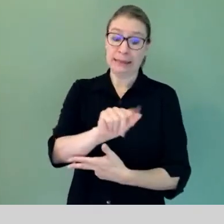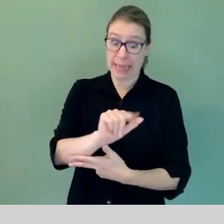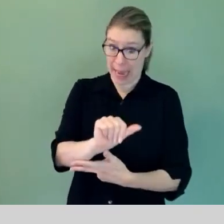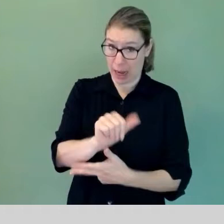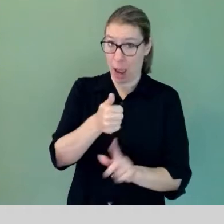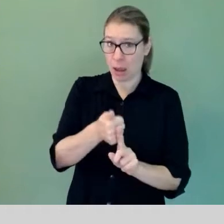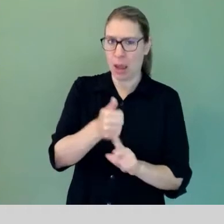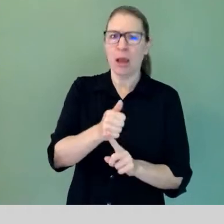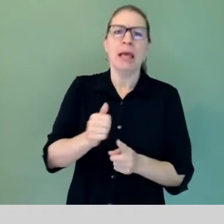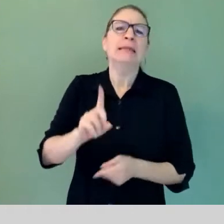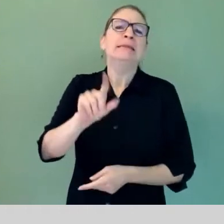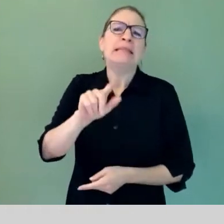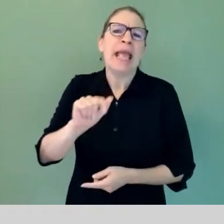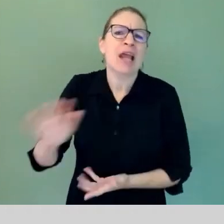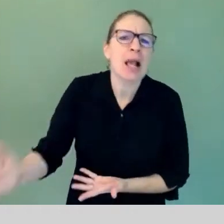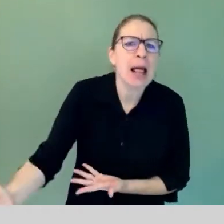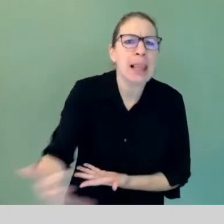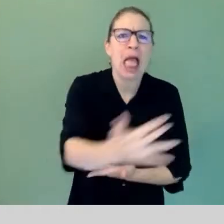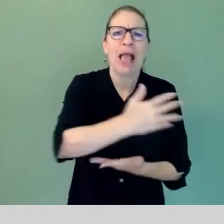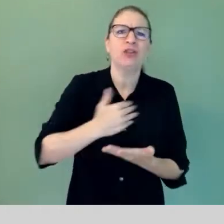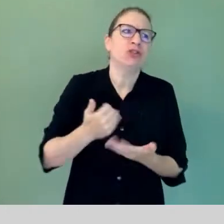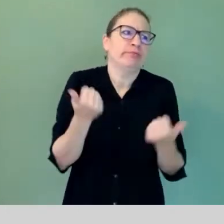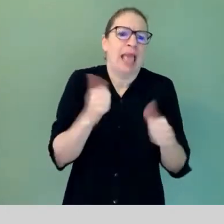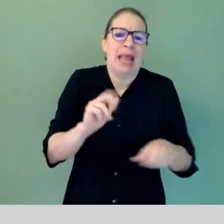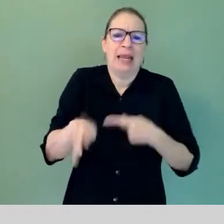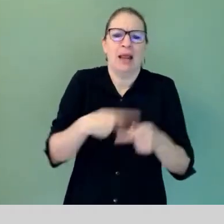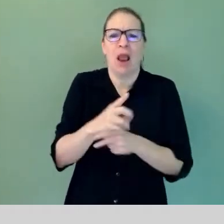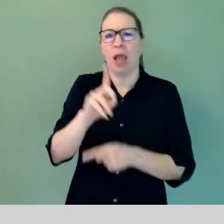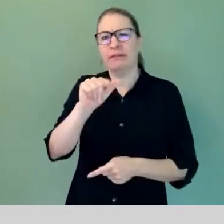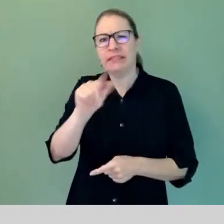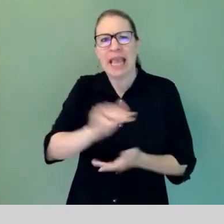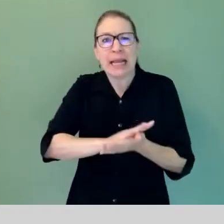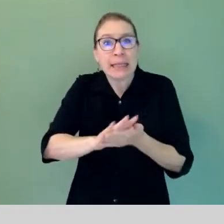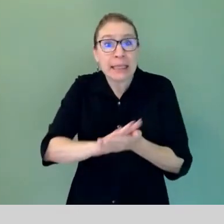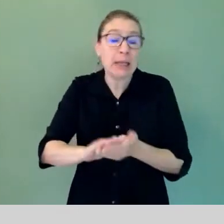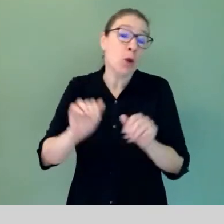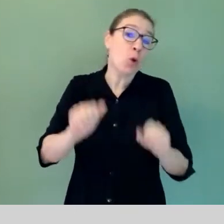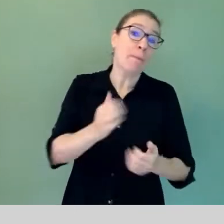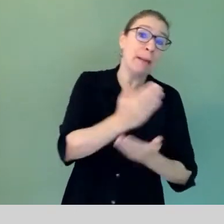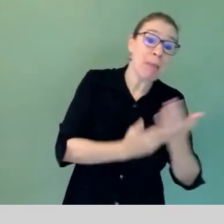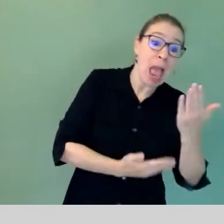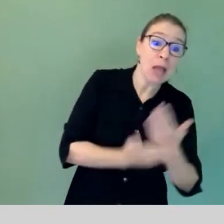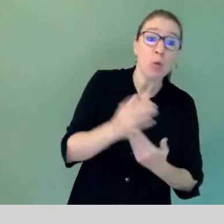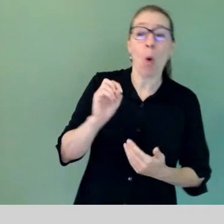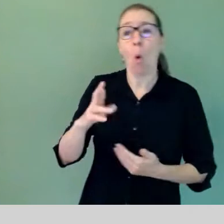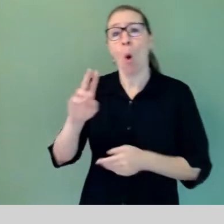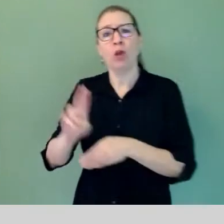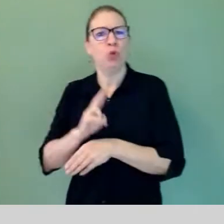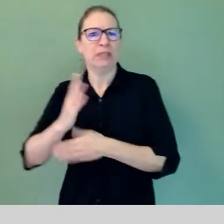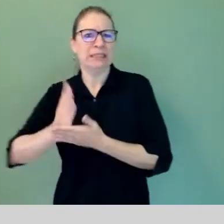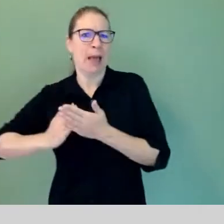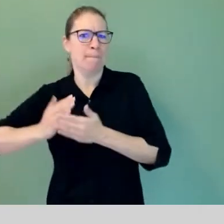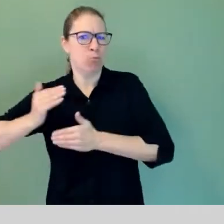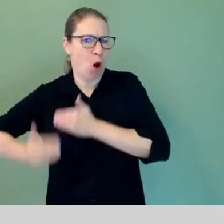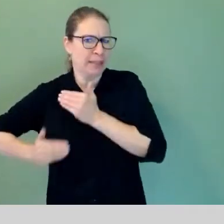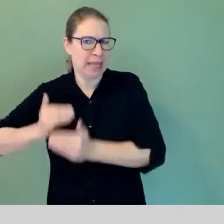There's a data stage, which consists of data collection, any sort of data cleaning, whether that's manual or using some process.